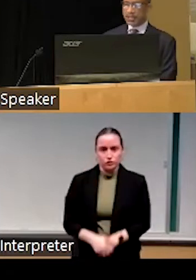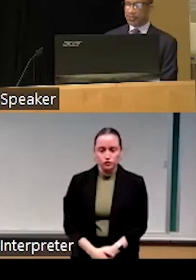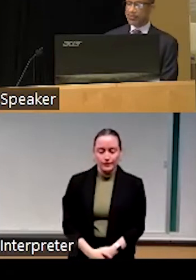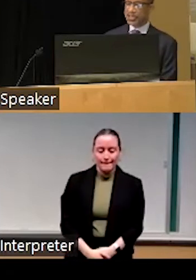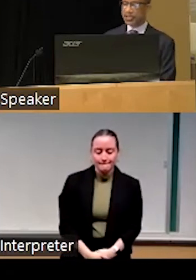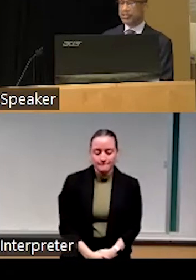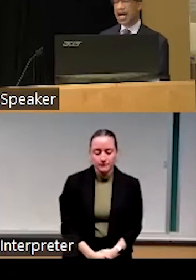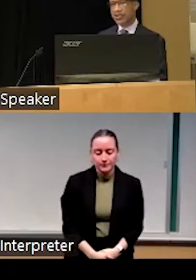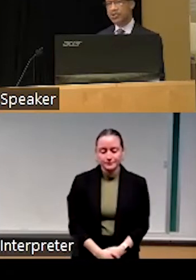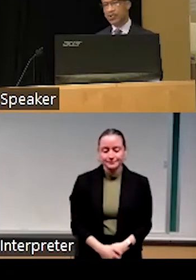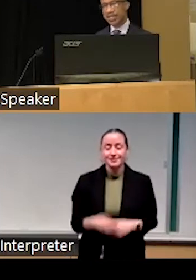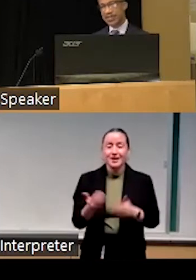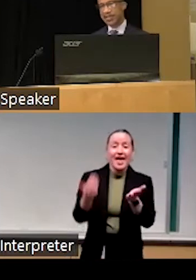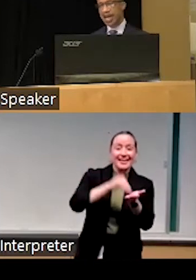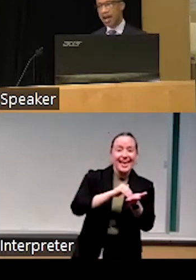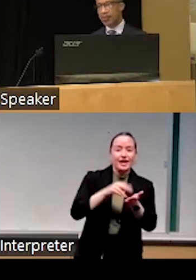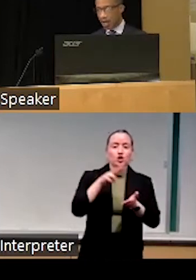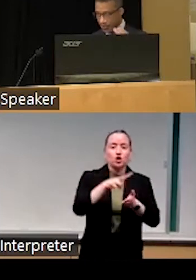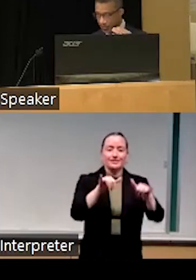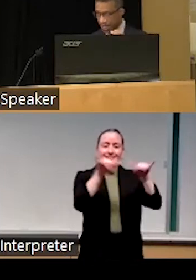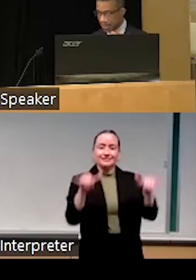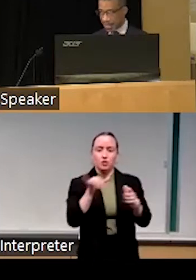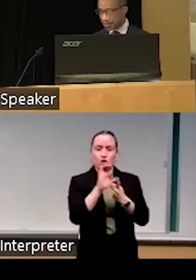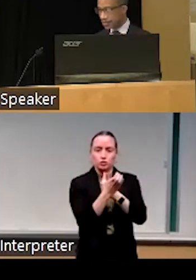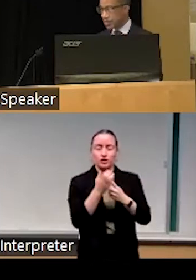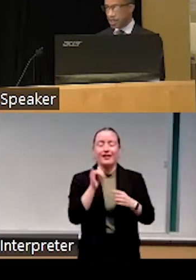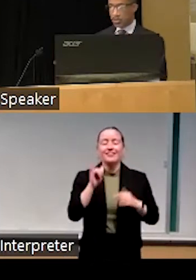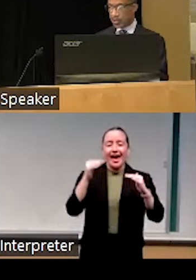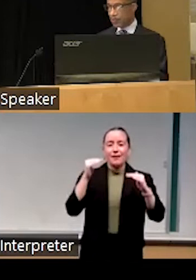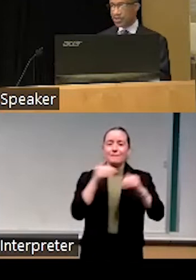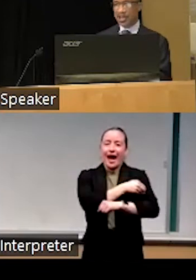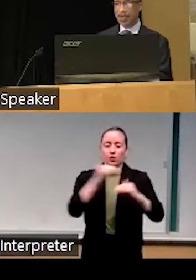so if we return to how do we bridge this Gap understanding that is we're talking